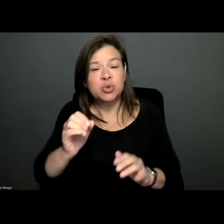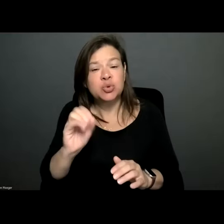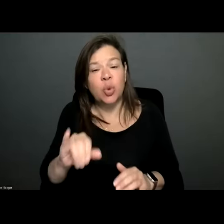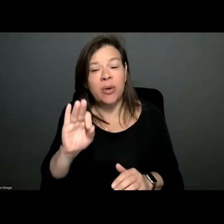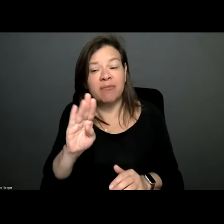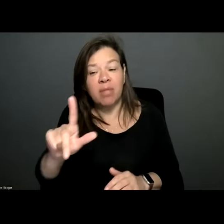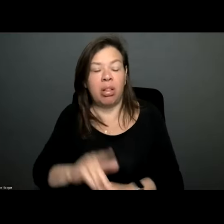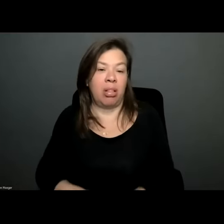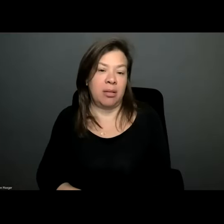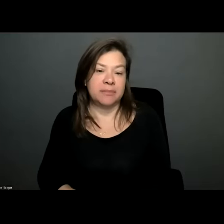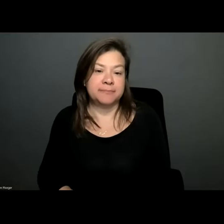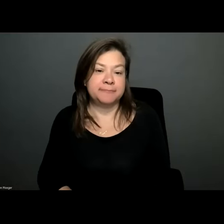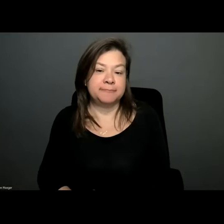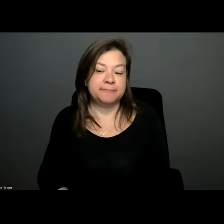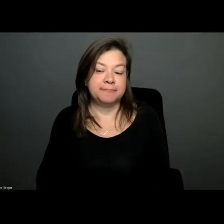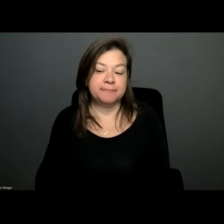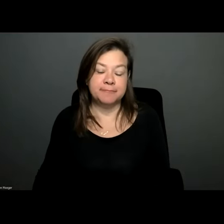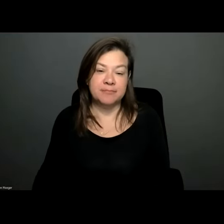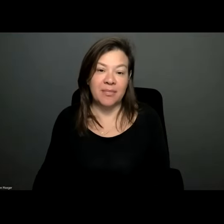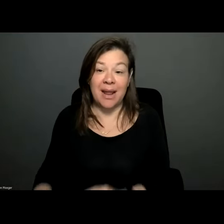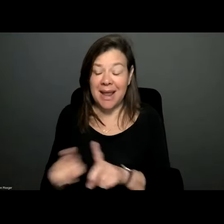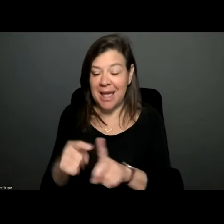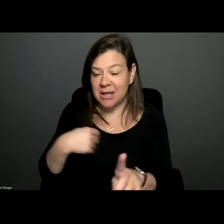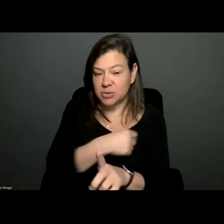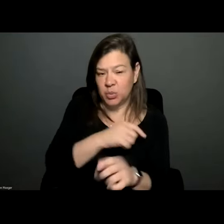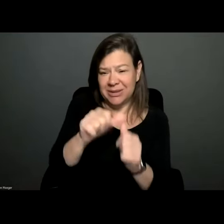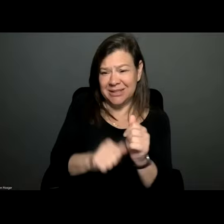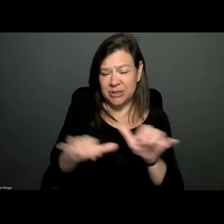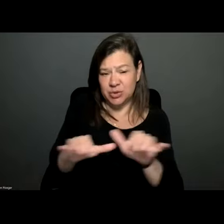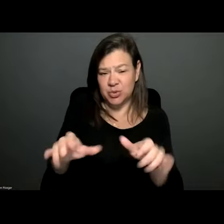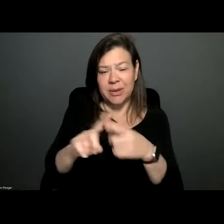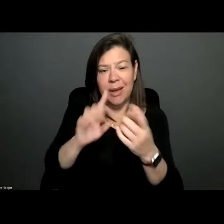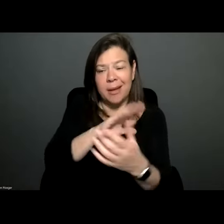in trying to, as all of us are doing, and sort of coming to a certain degree of reckoning